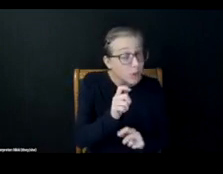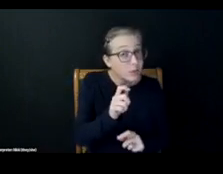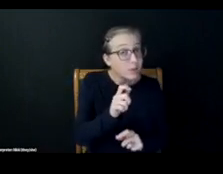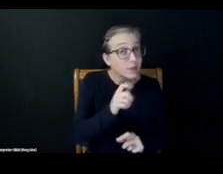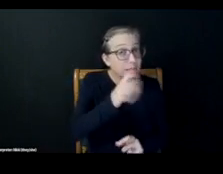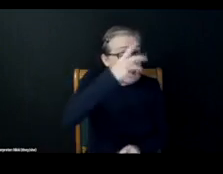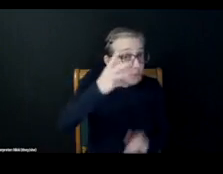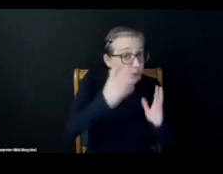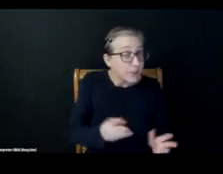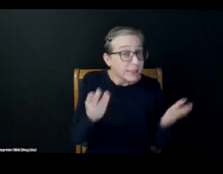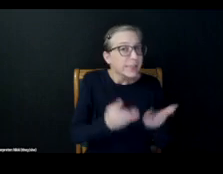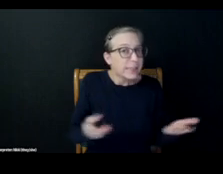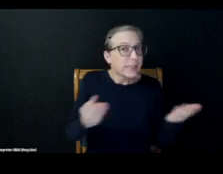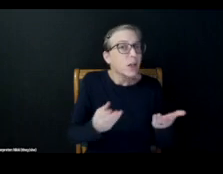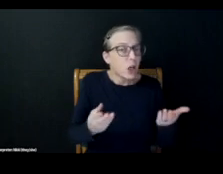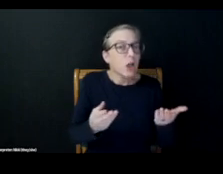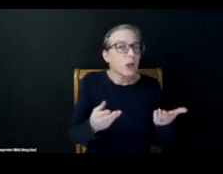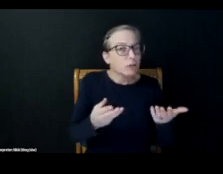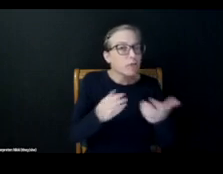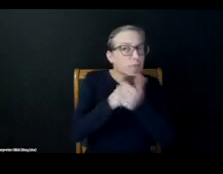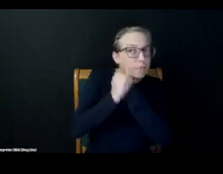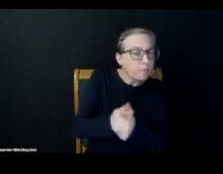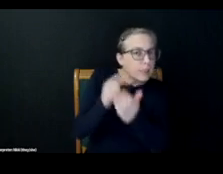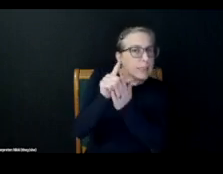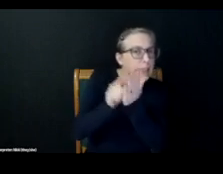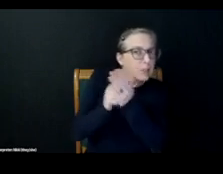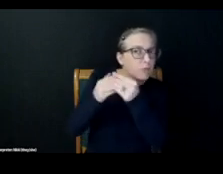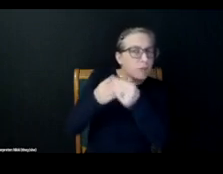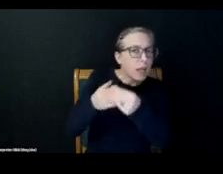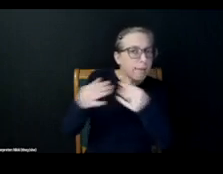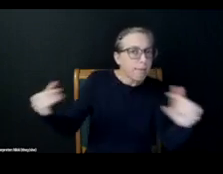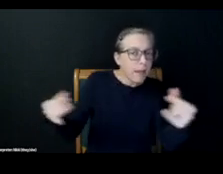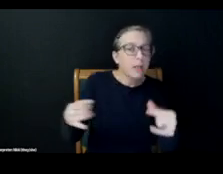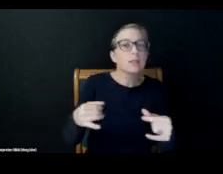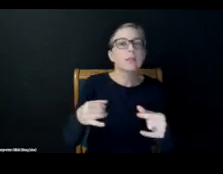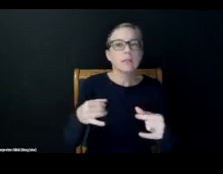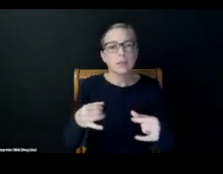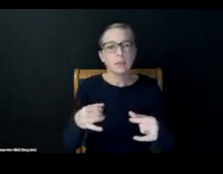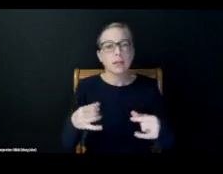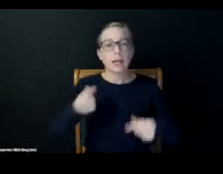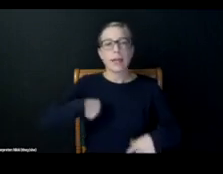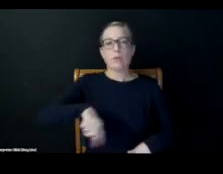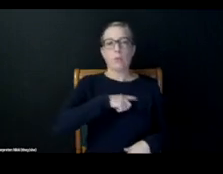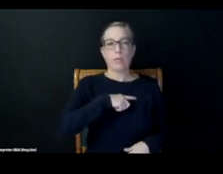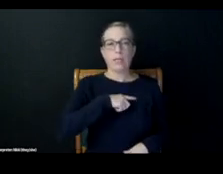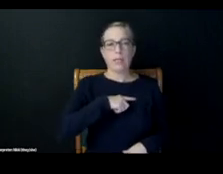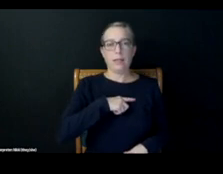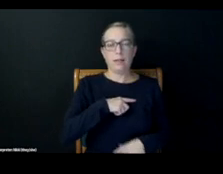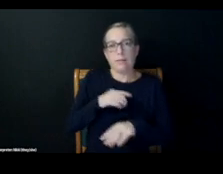panelists and the facilitator. We represent the perspective of immigrants who are legally.